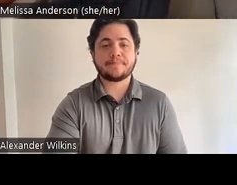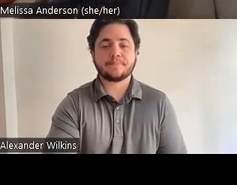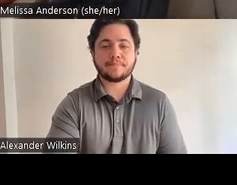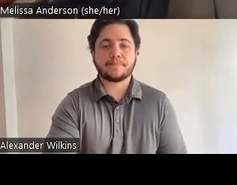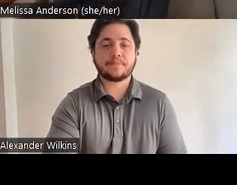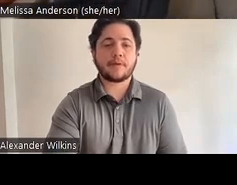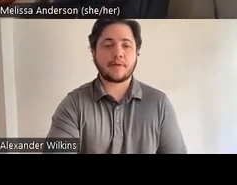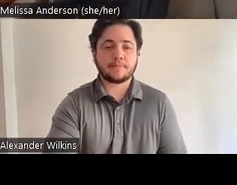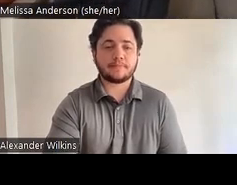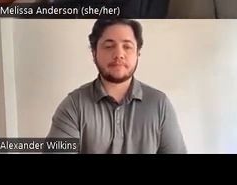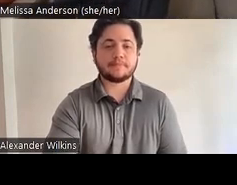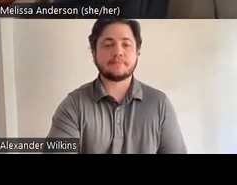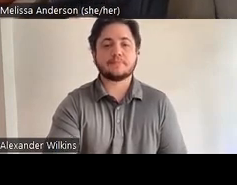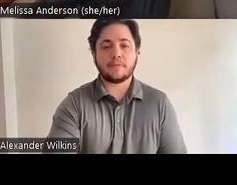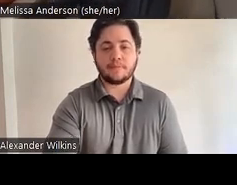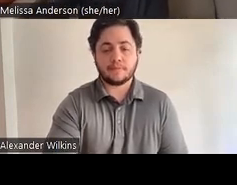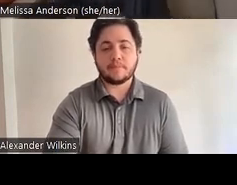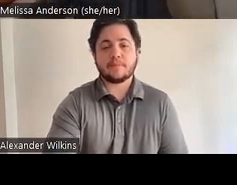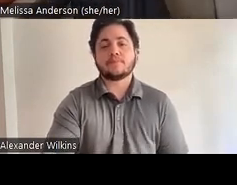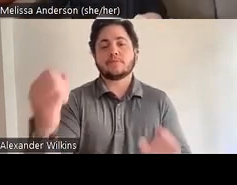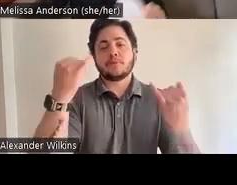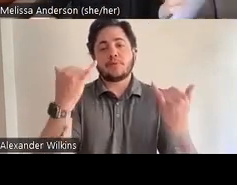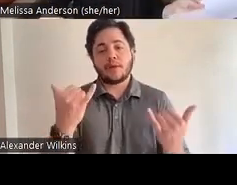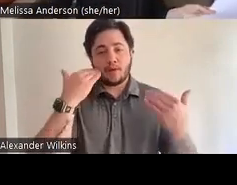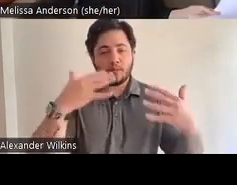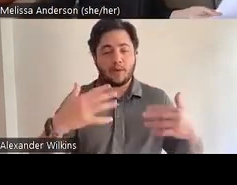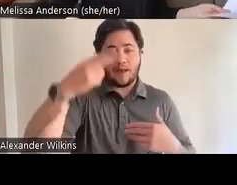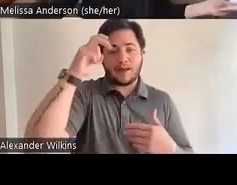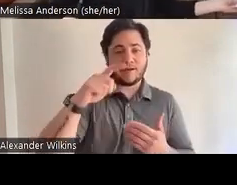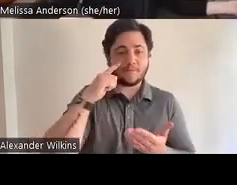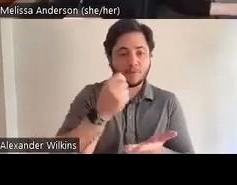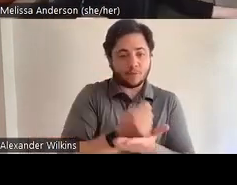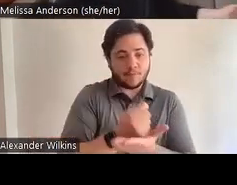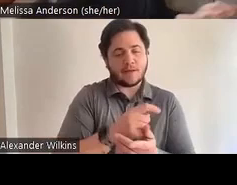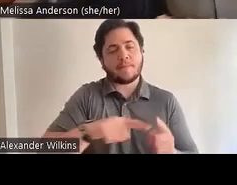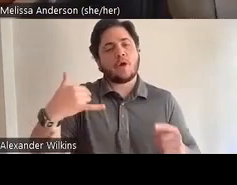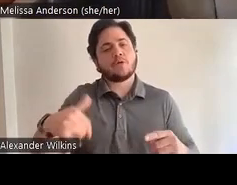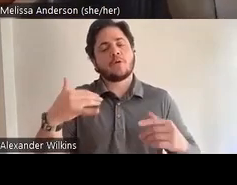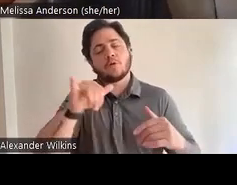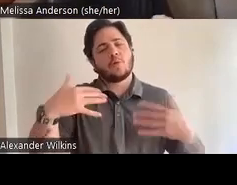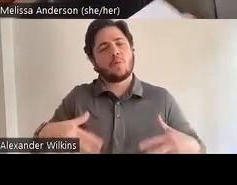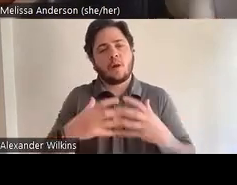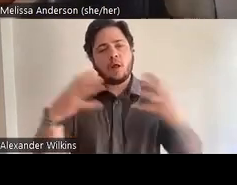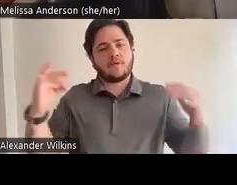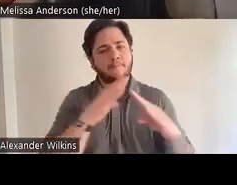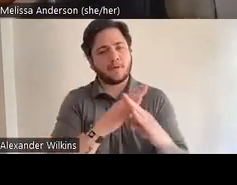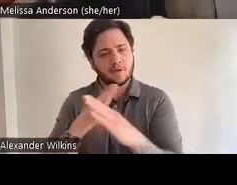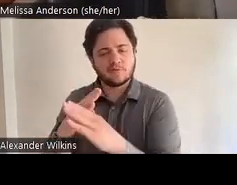the need for dual diagnosis treatment. So with that high need of treatment,